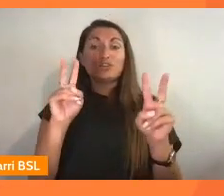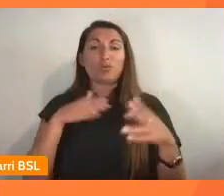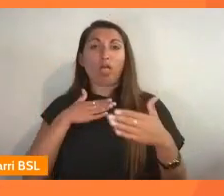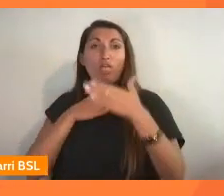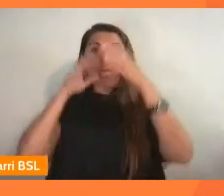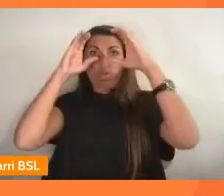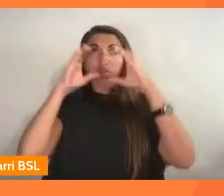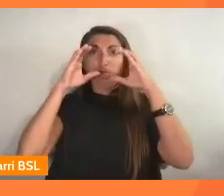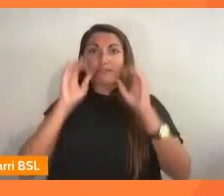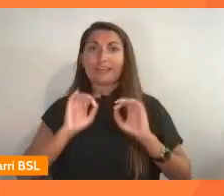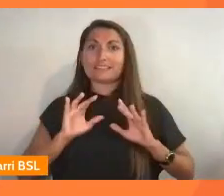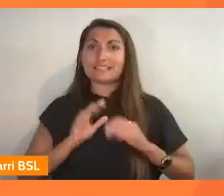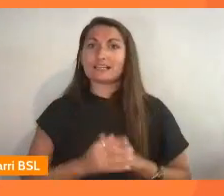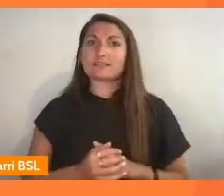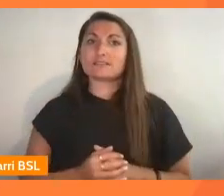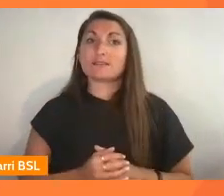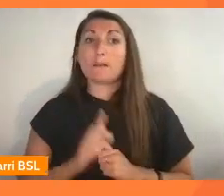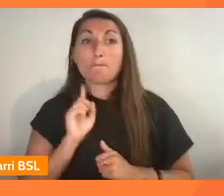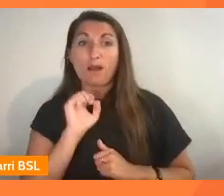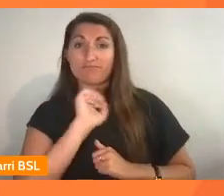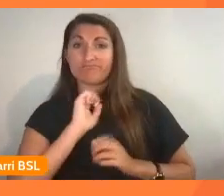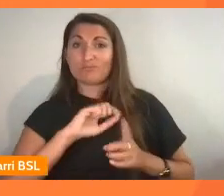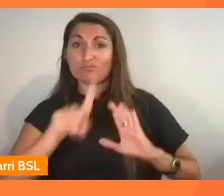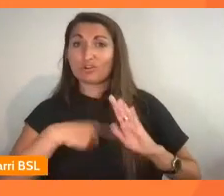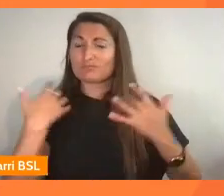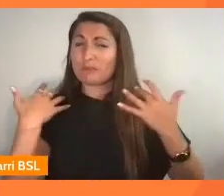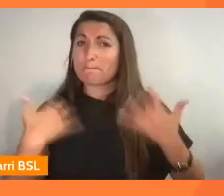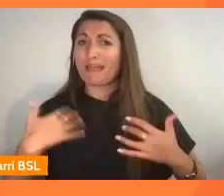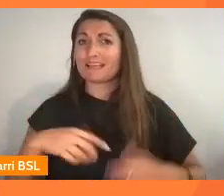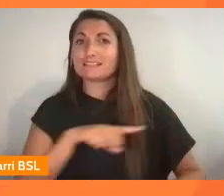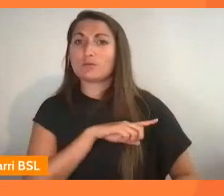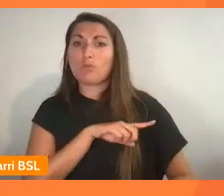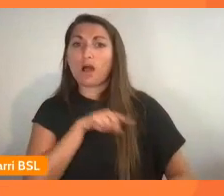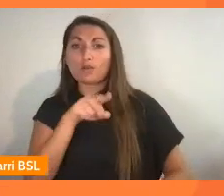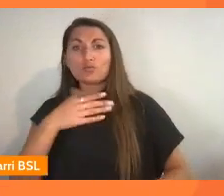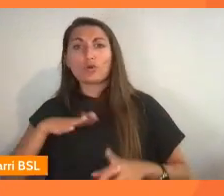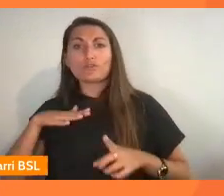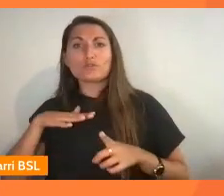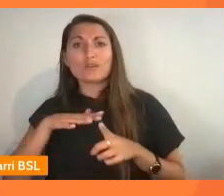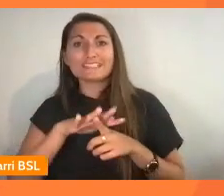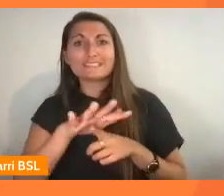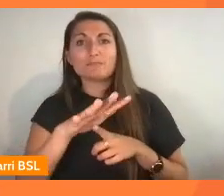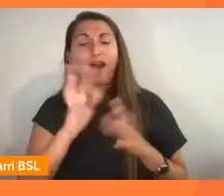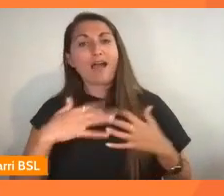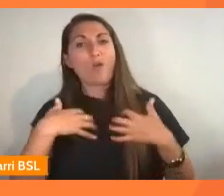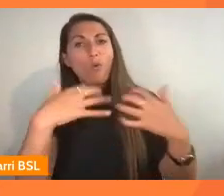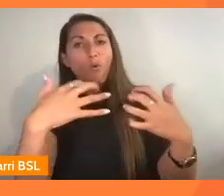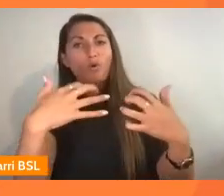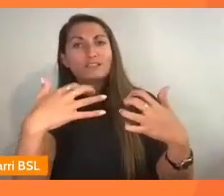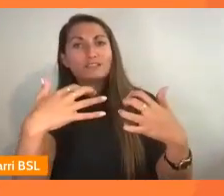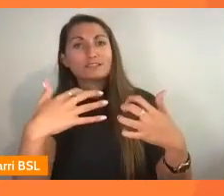that it actually was about inspiring audiences, because we need them.